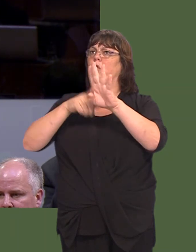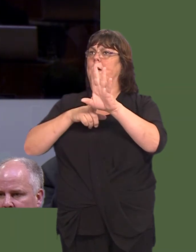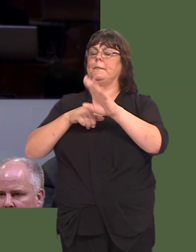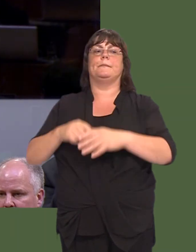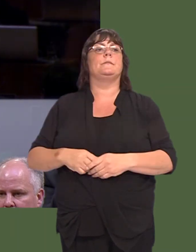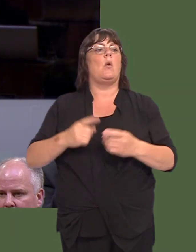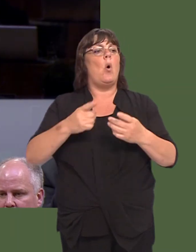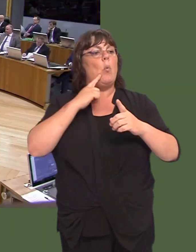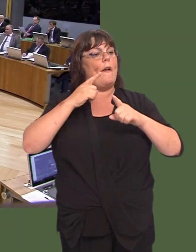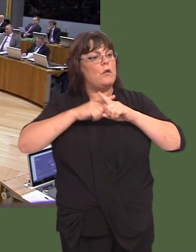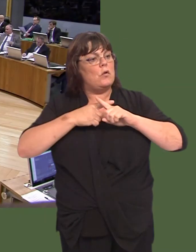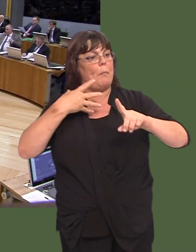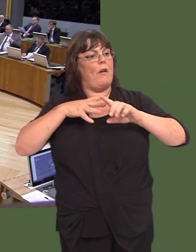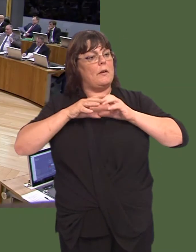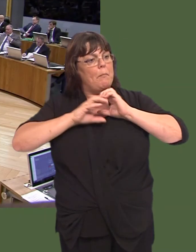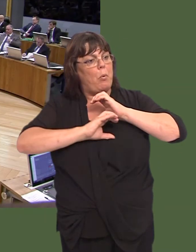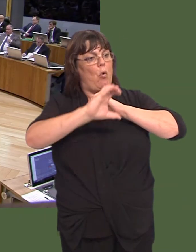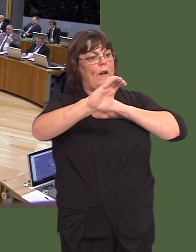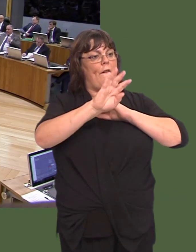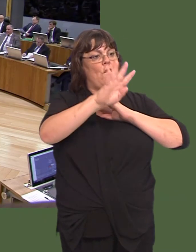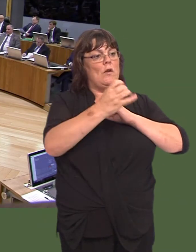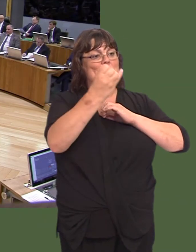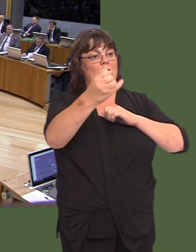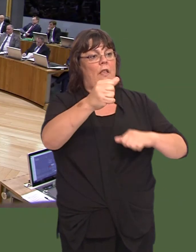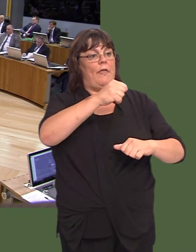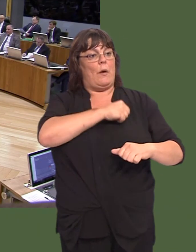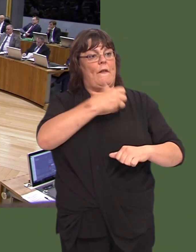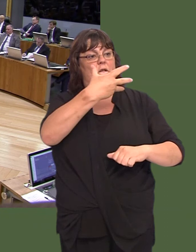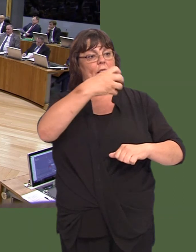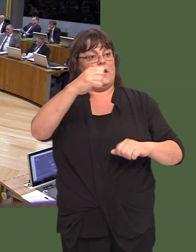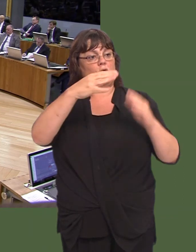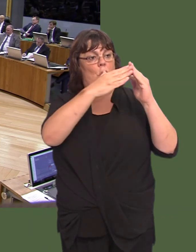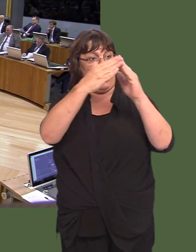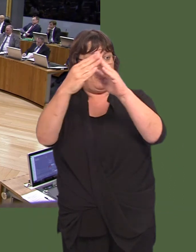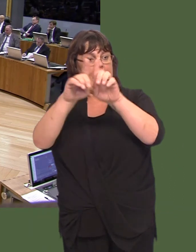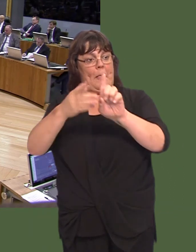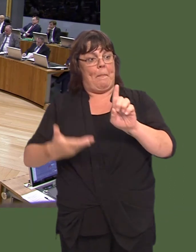to date, facilitated the roll-out of superfast broadband access to over 46,500 homes and